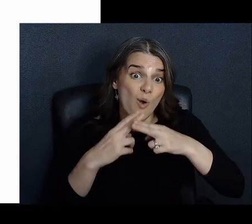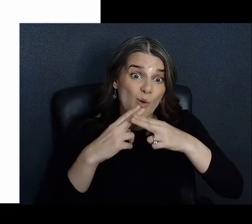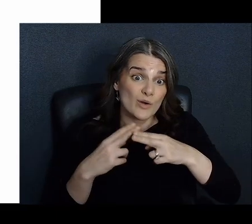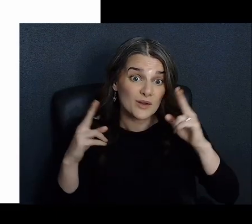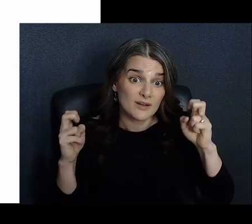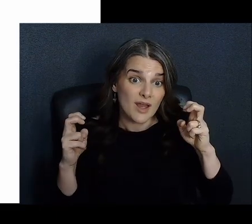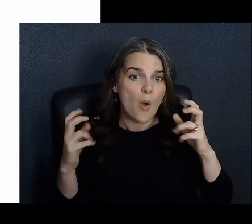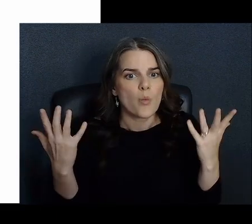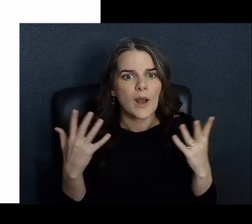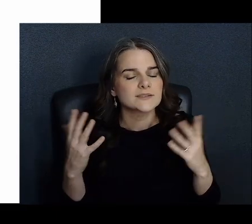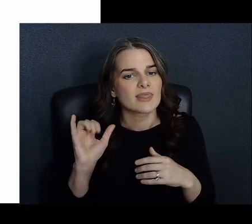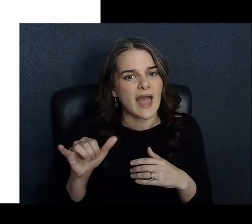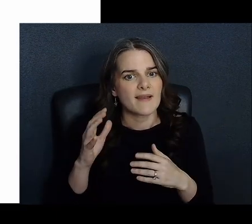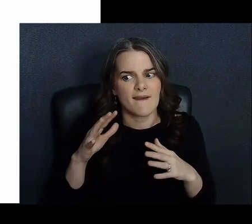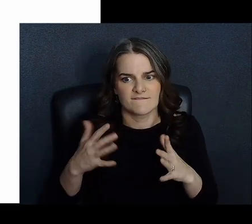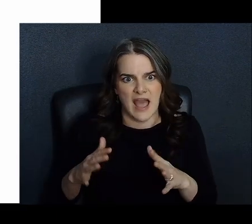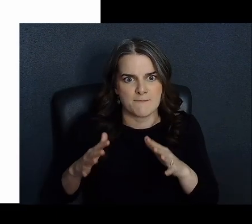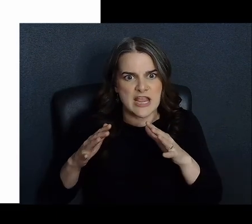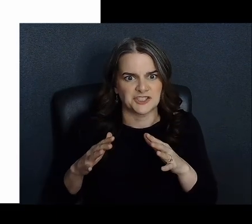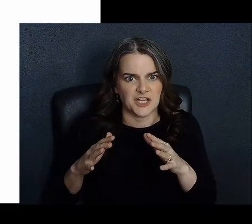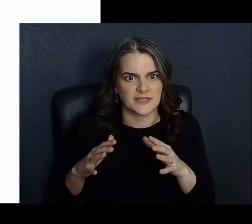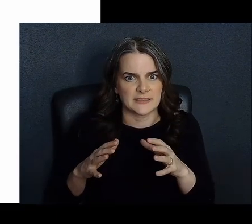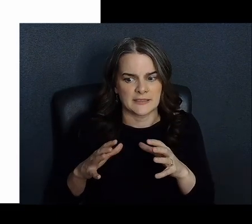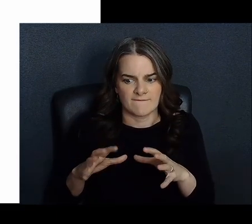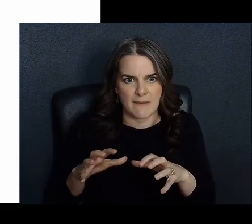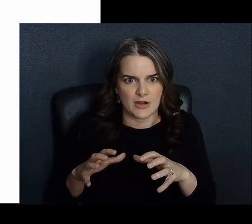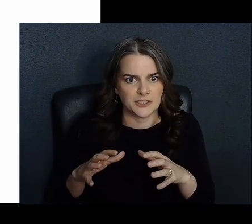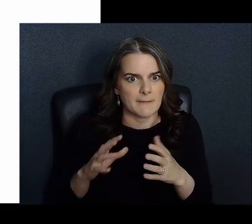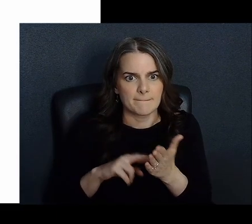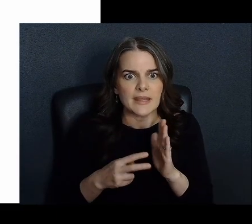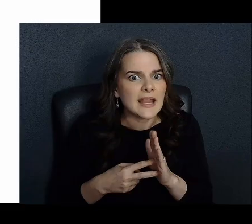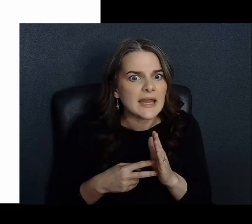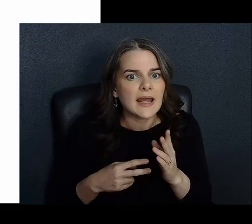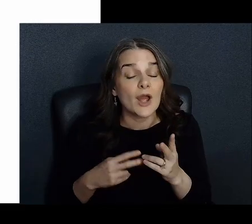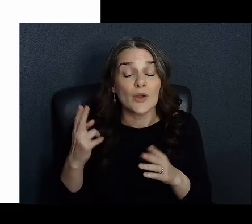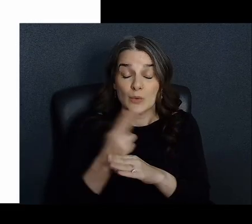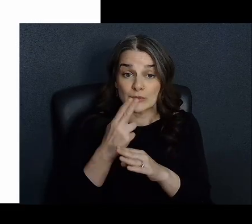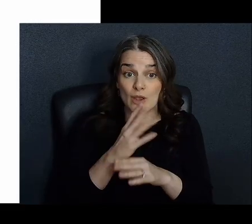And if you're using a white cane, you're going to be able to determine what obstacle's